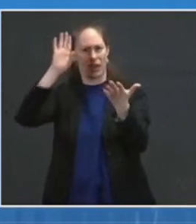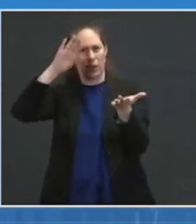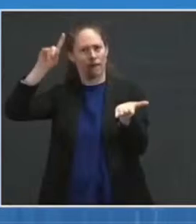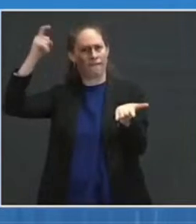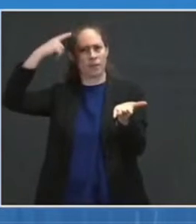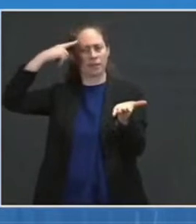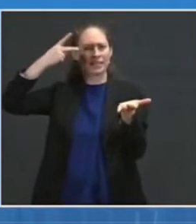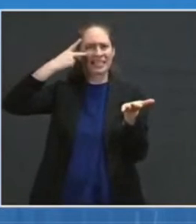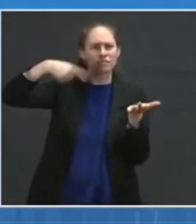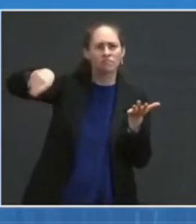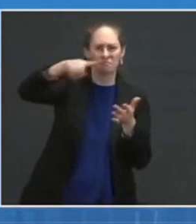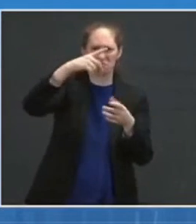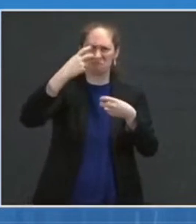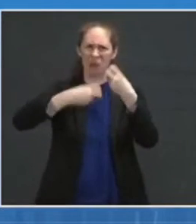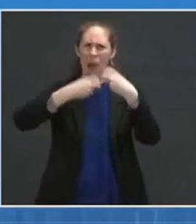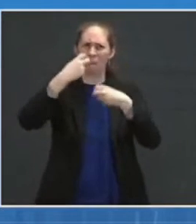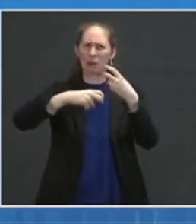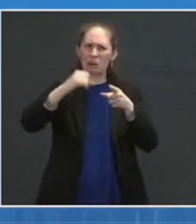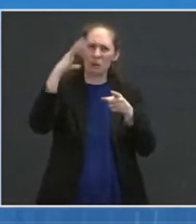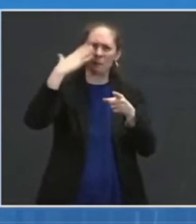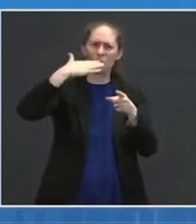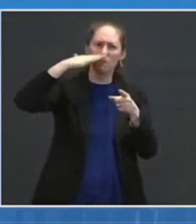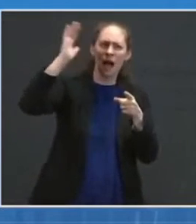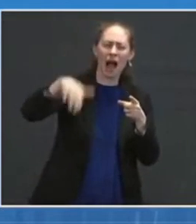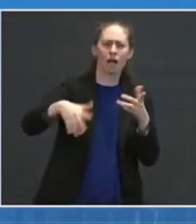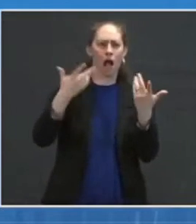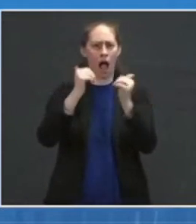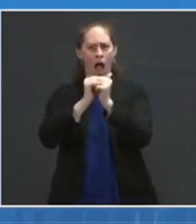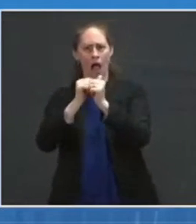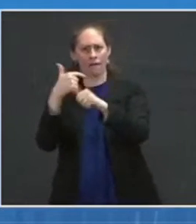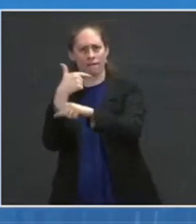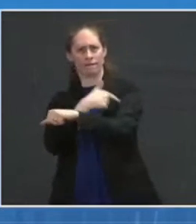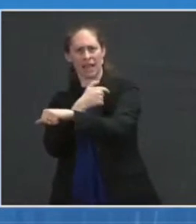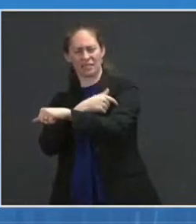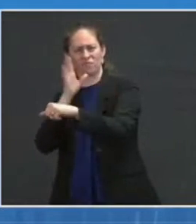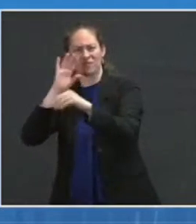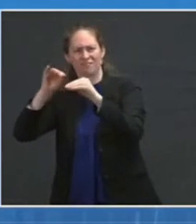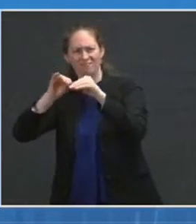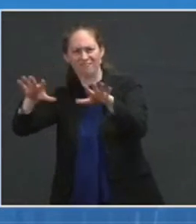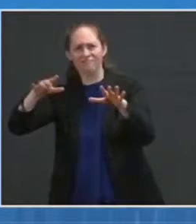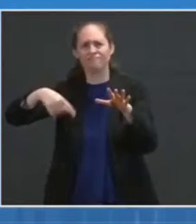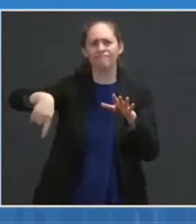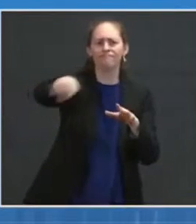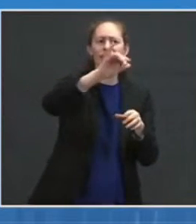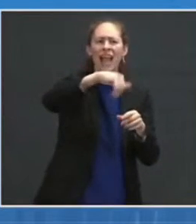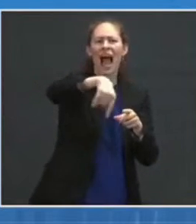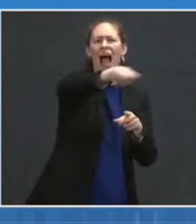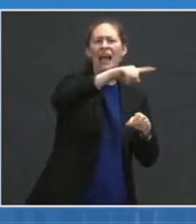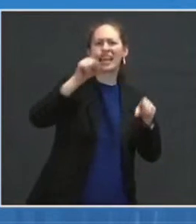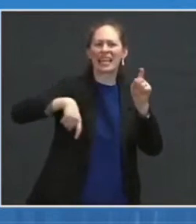HAS THE GOVERNMENT FOUND THAT THAT IS A PROBLEM IN INCREASING PROBLEM WHEN LOOKING AT VACCINE